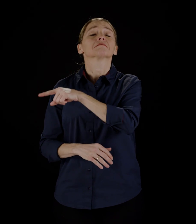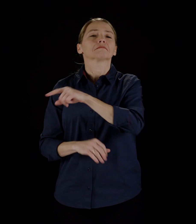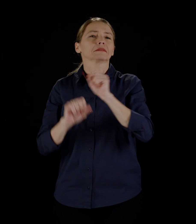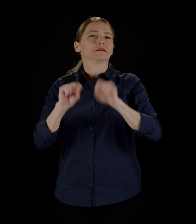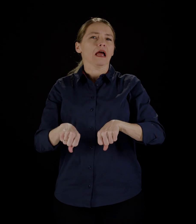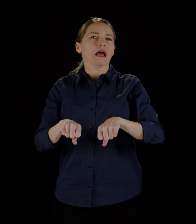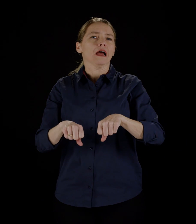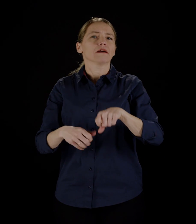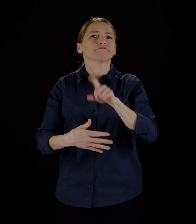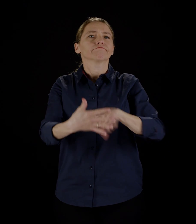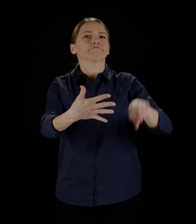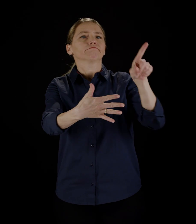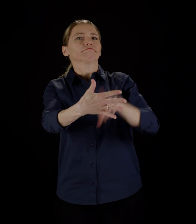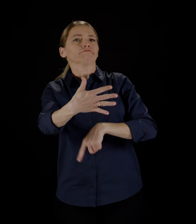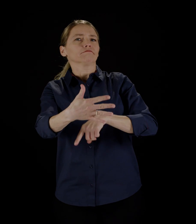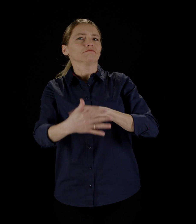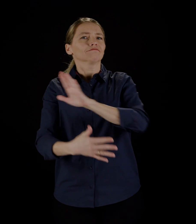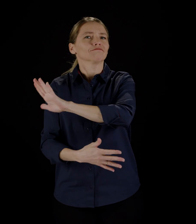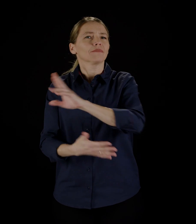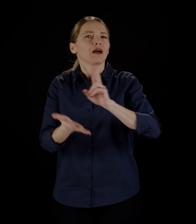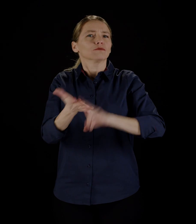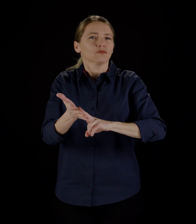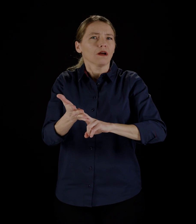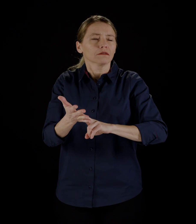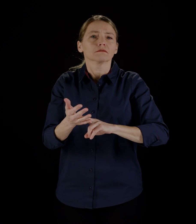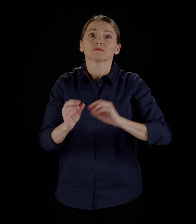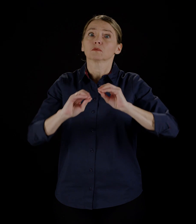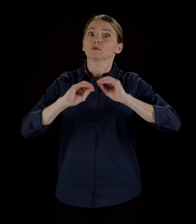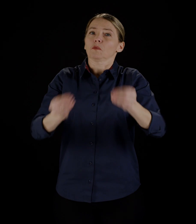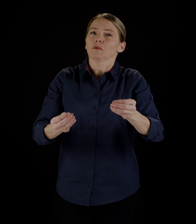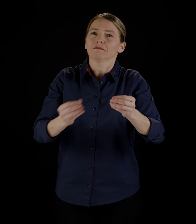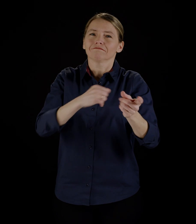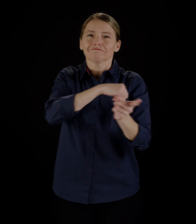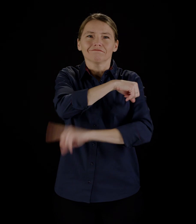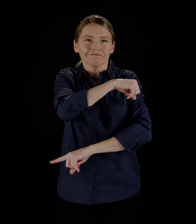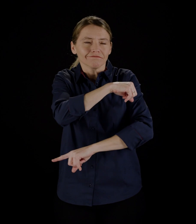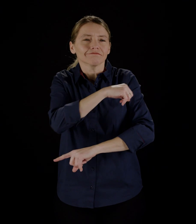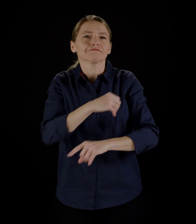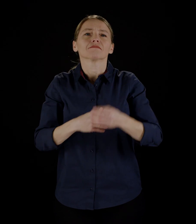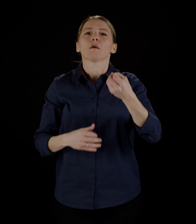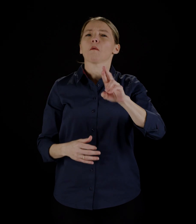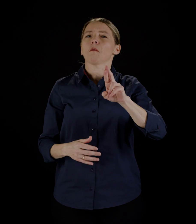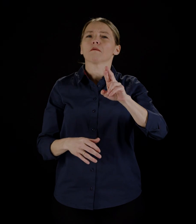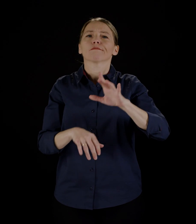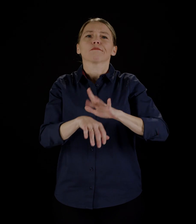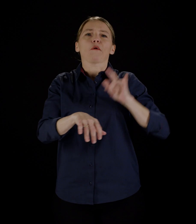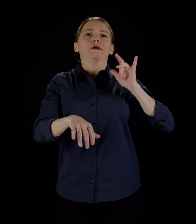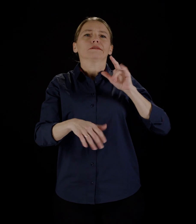During the trial period, customers may cancel their contract without penalty or early cancellation